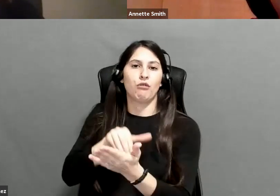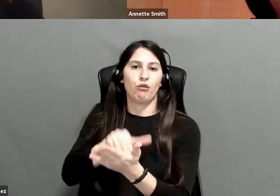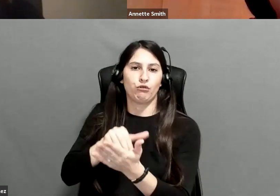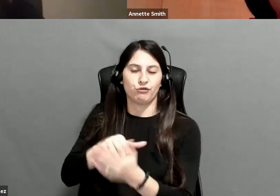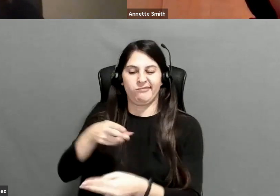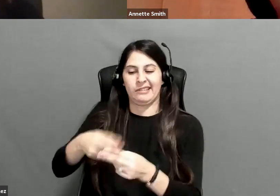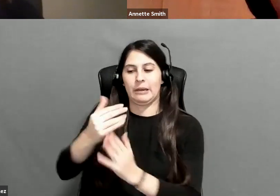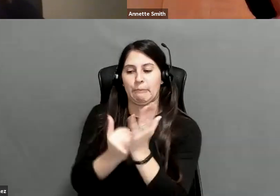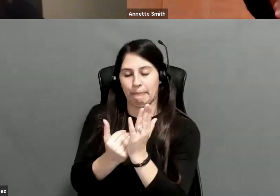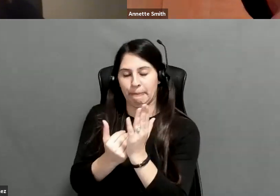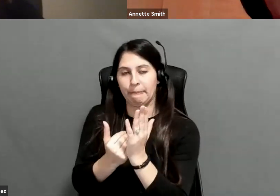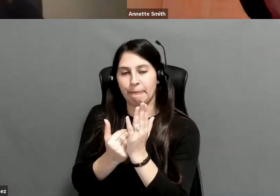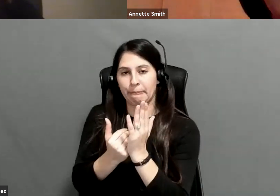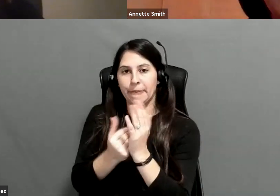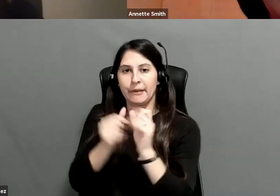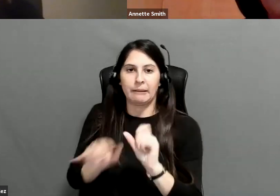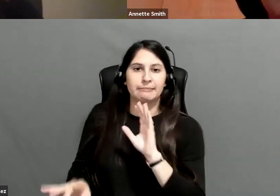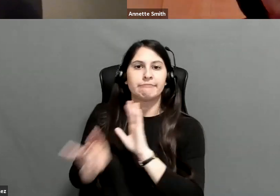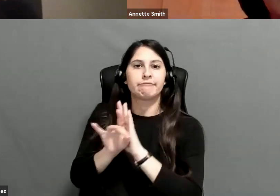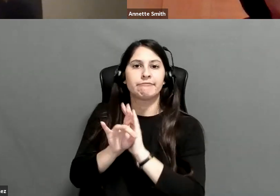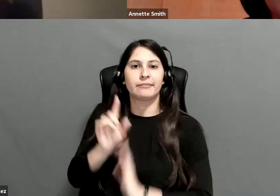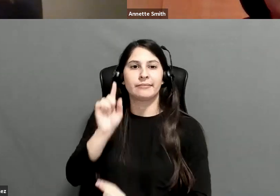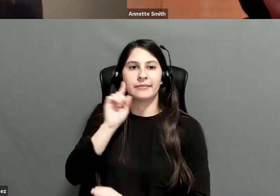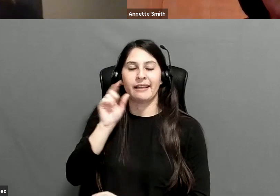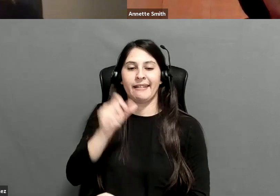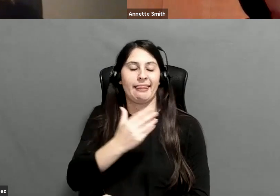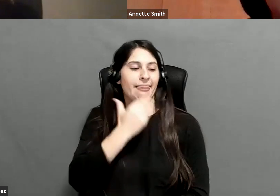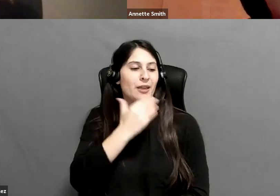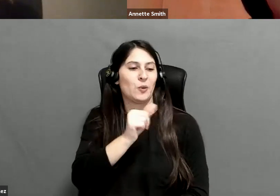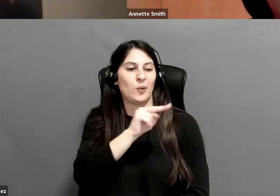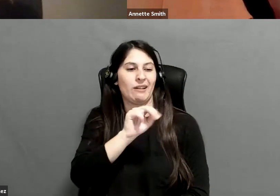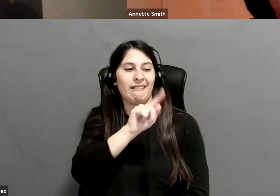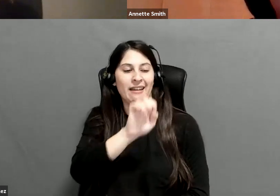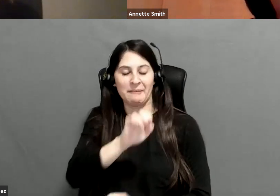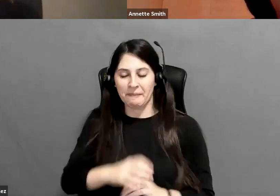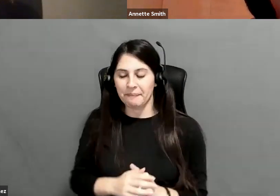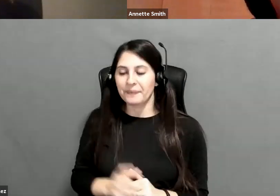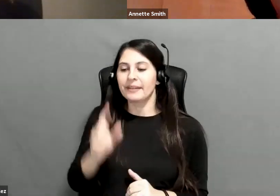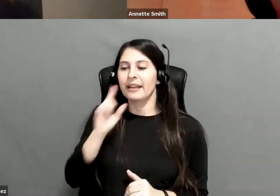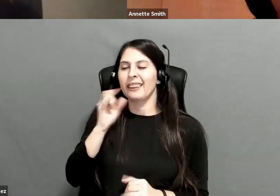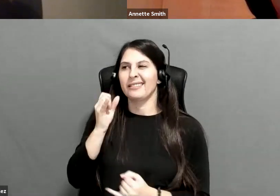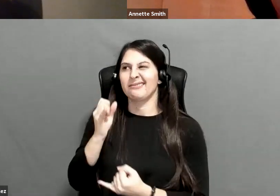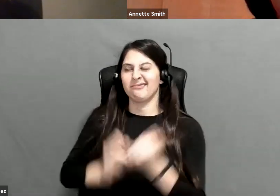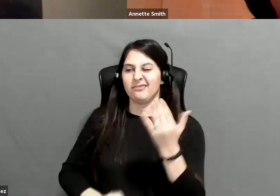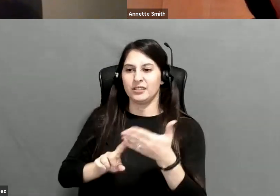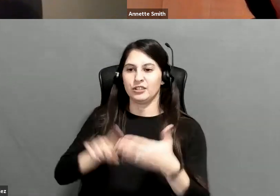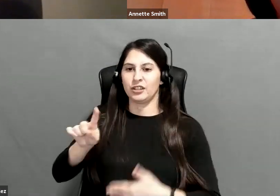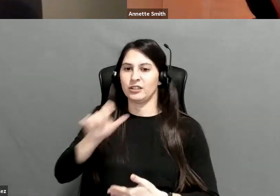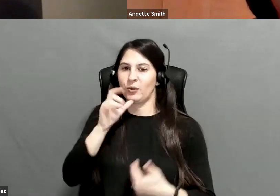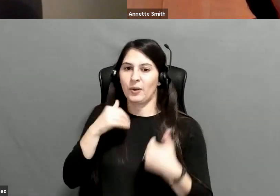Yeah. He E -- yeah, so you may be able to find a physician on there.